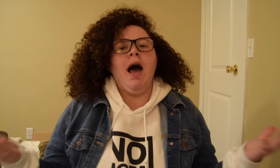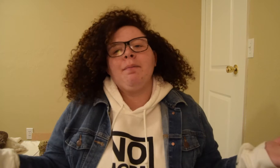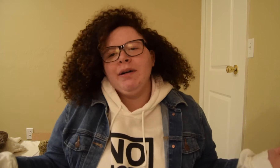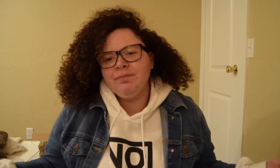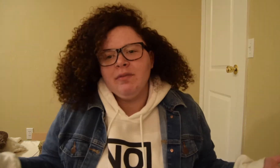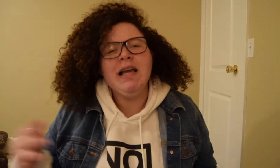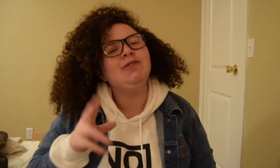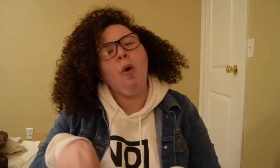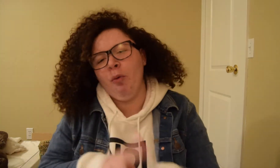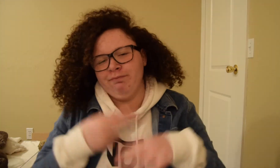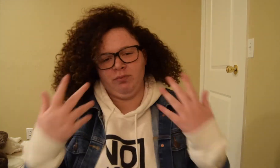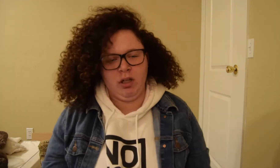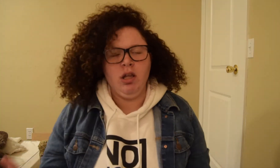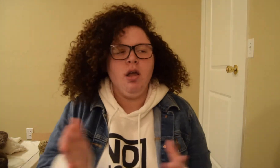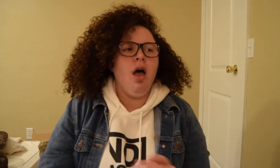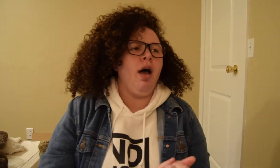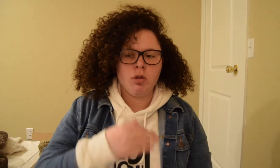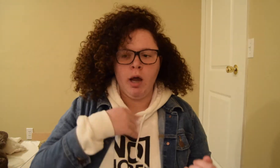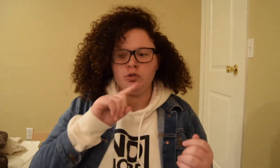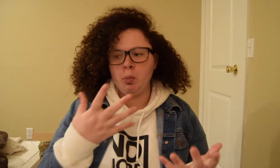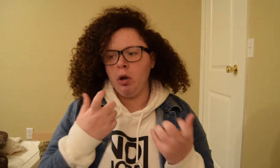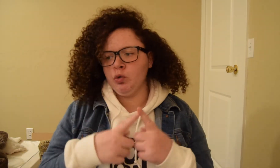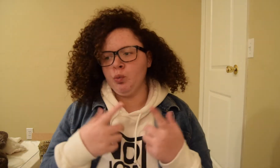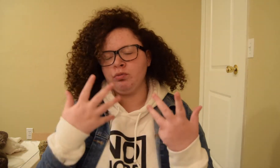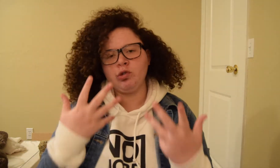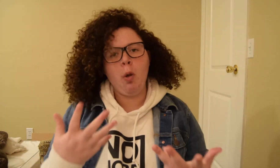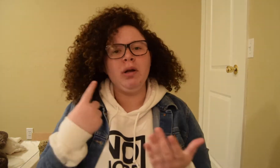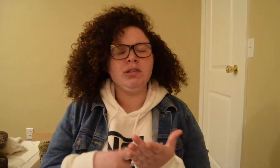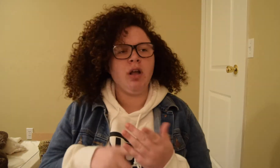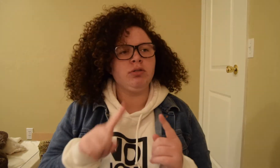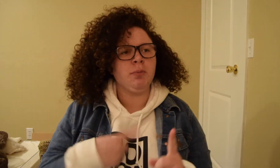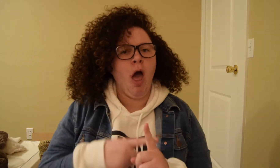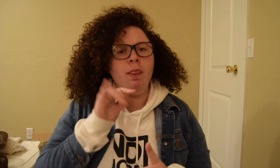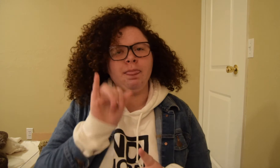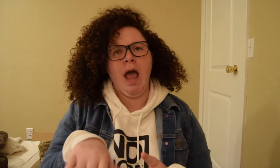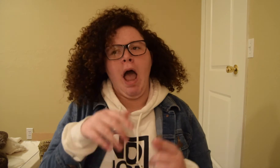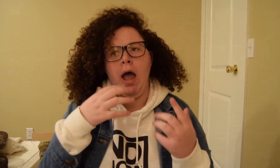I mean, it's very normal I just want to discuss about that